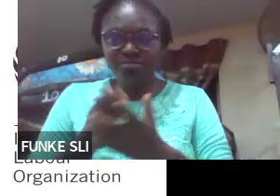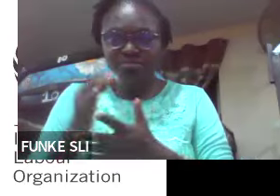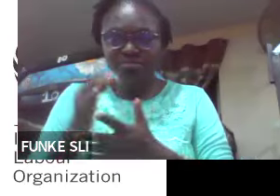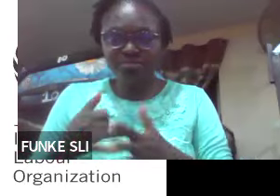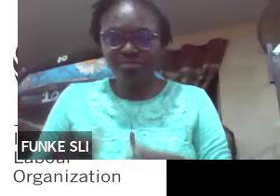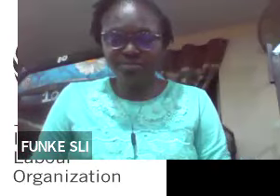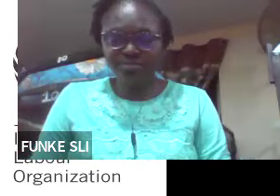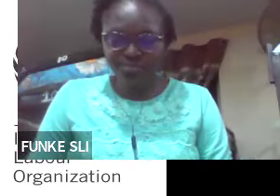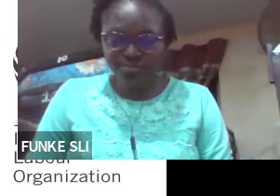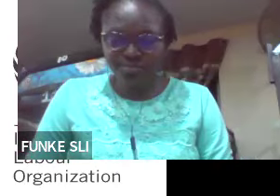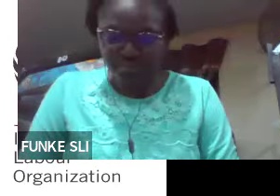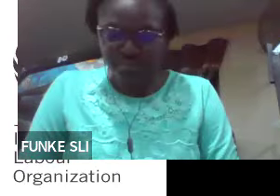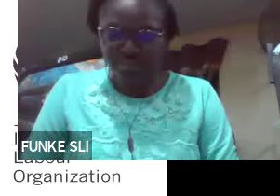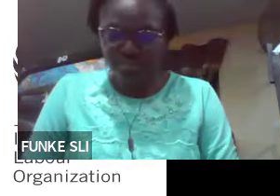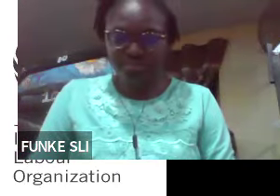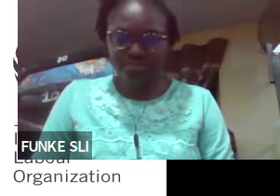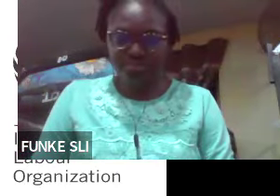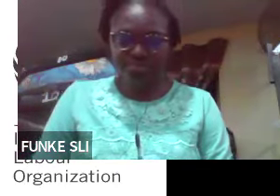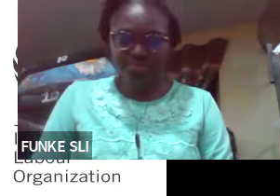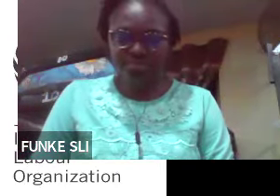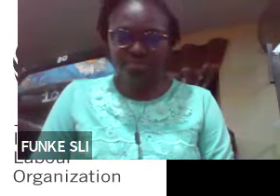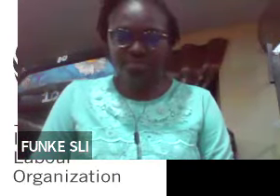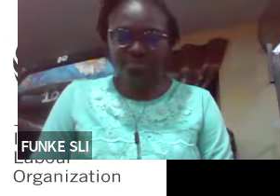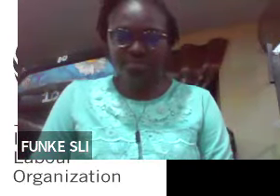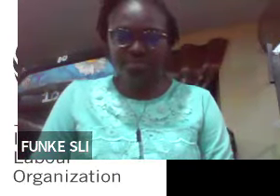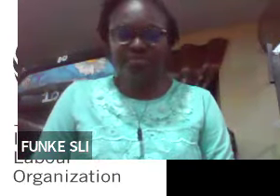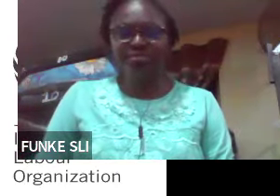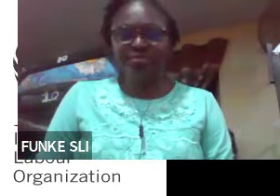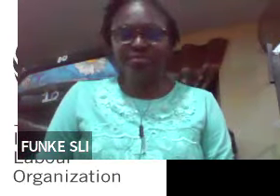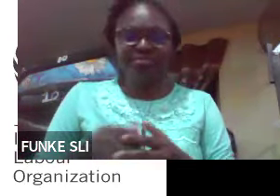sola bakre: Okay. joy: I don't know if it will be okay, but that is for me, so that if